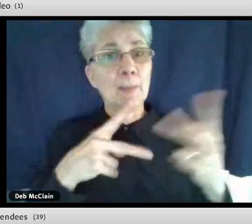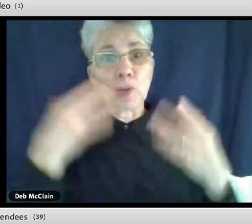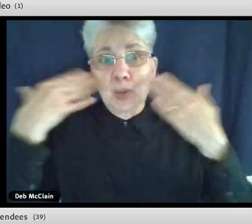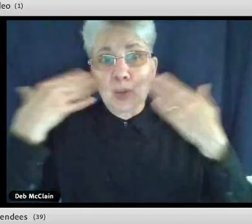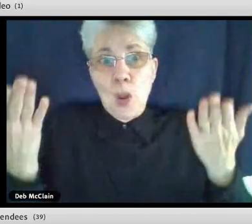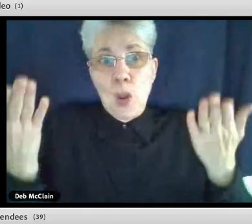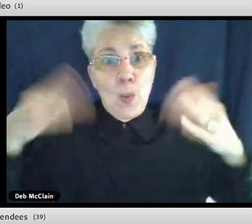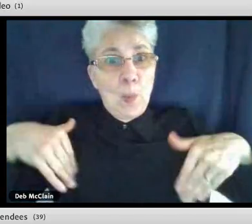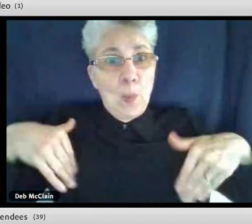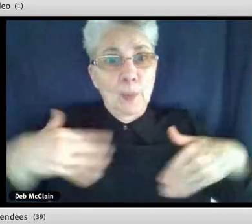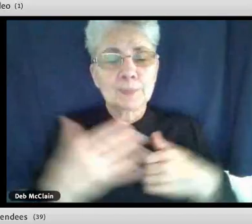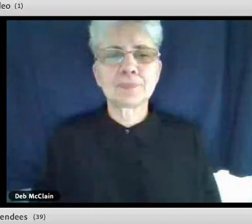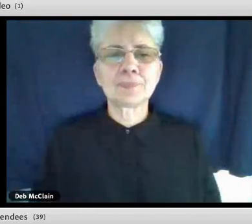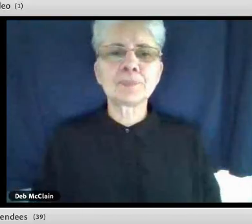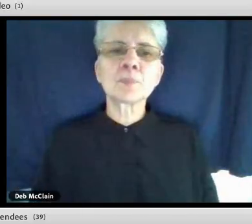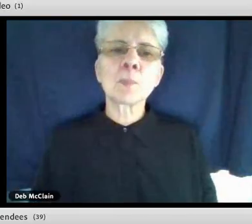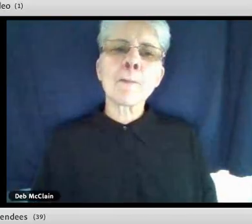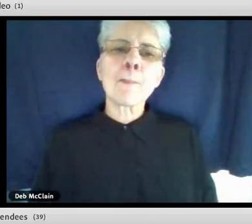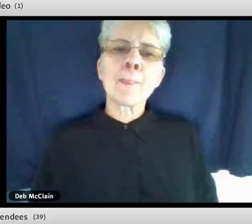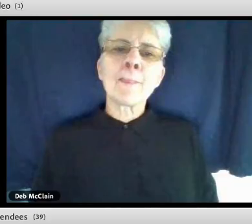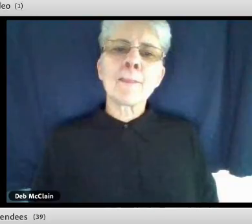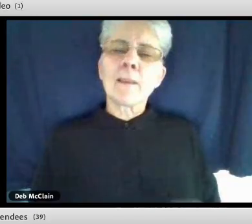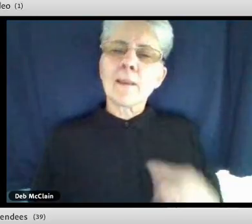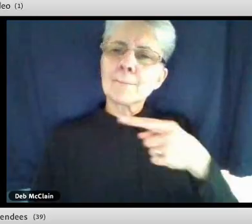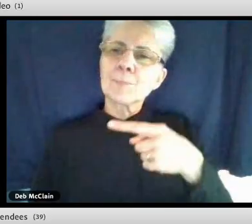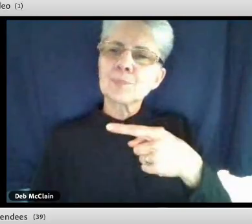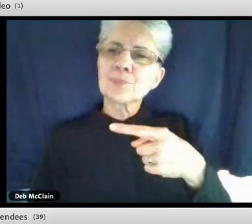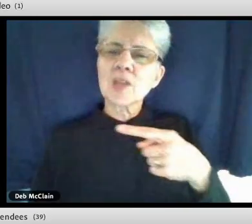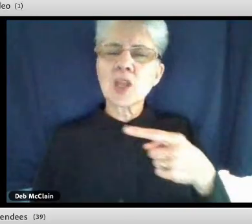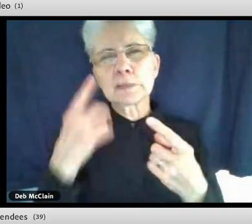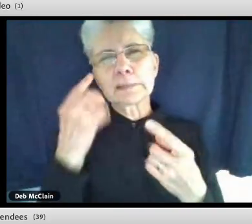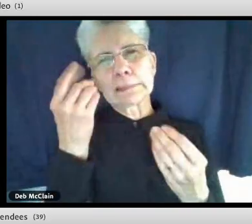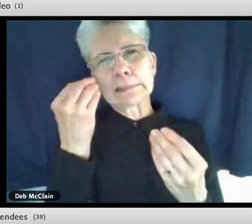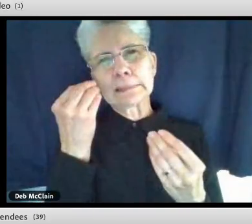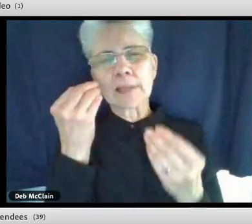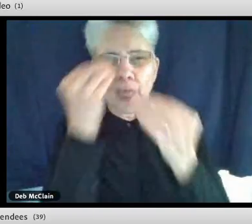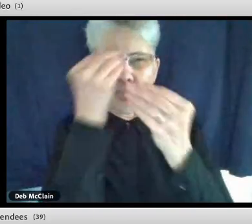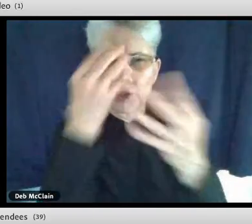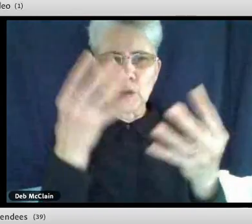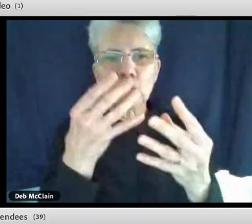There's still so much unknown. Okay. So if you want to think about the news,